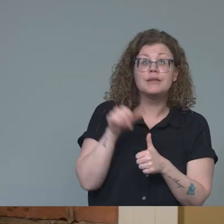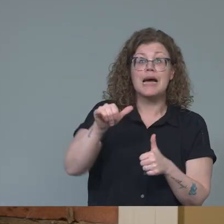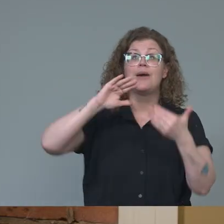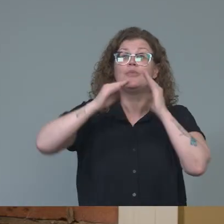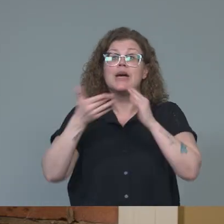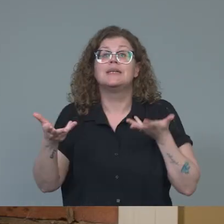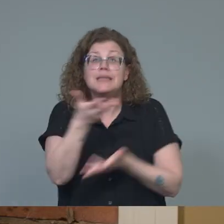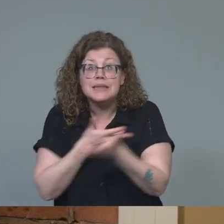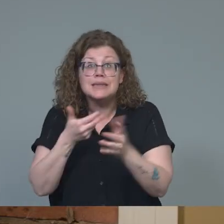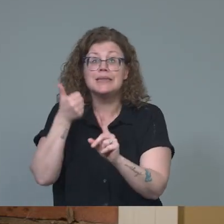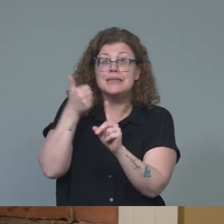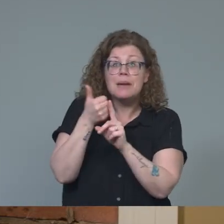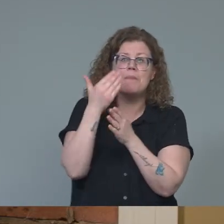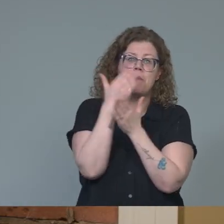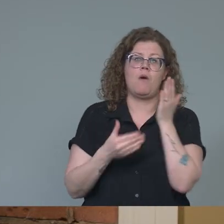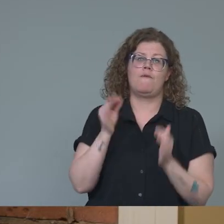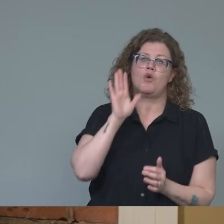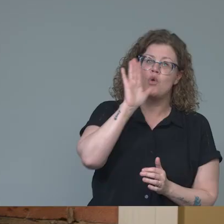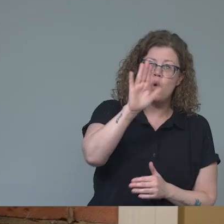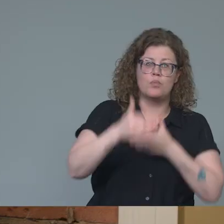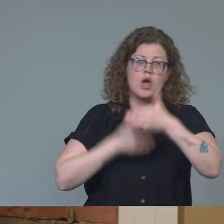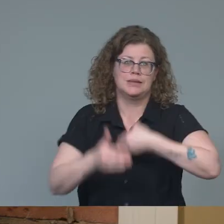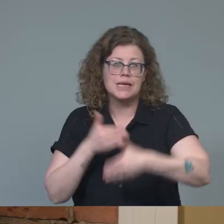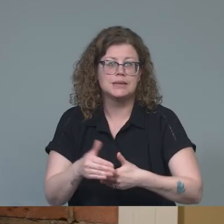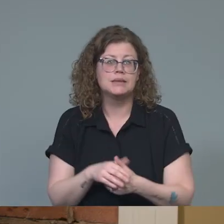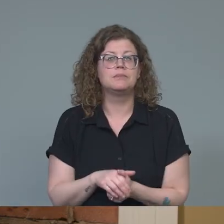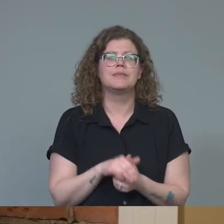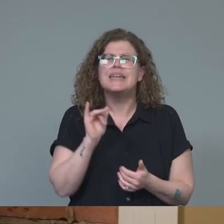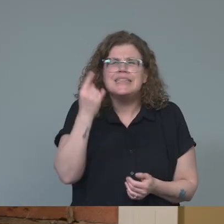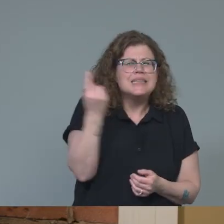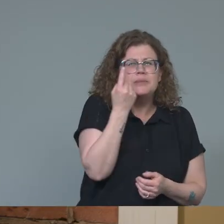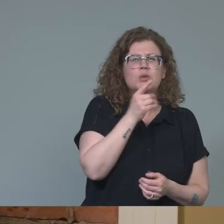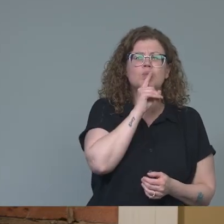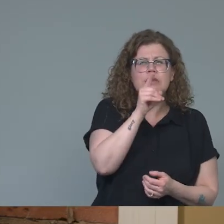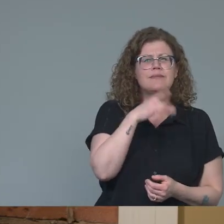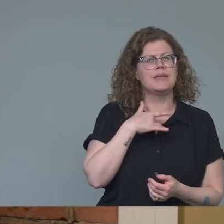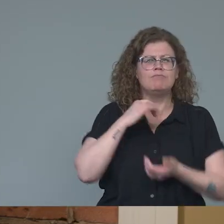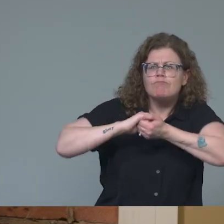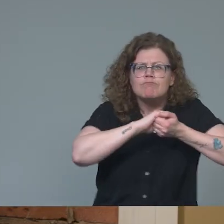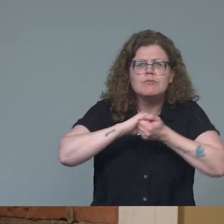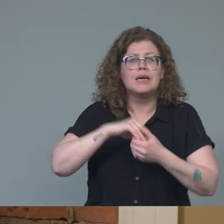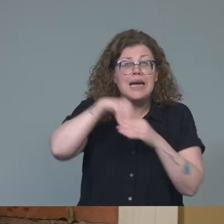draw them in, you want to ensure that their word is reflected accurately, it's not appropriative,